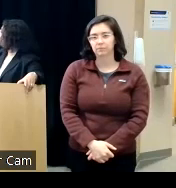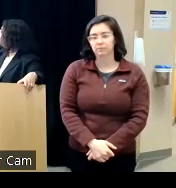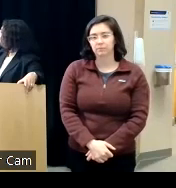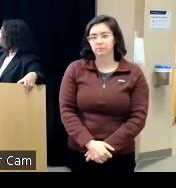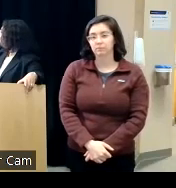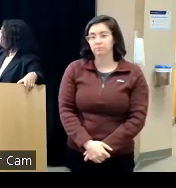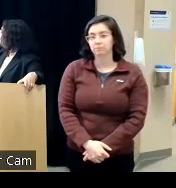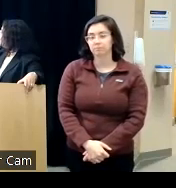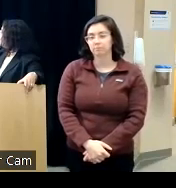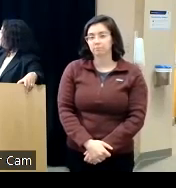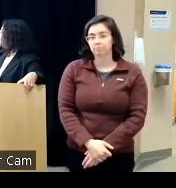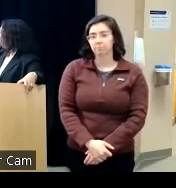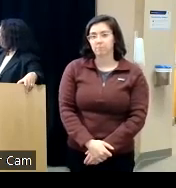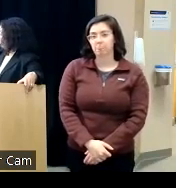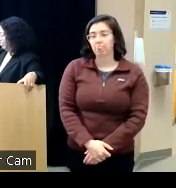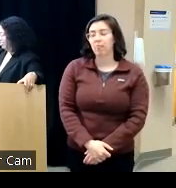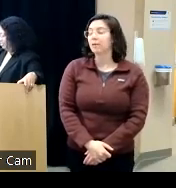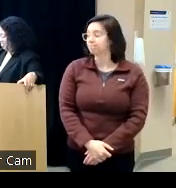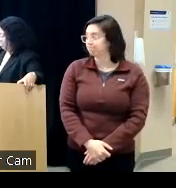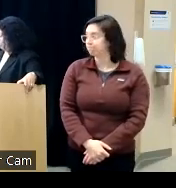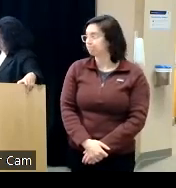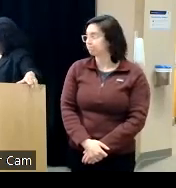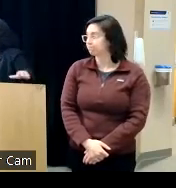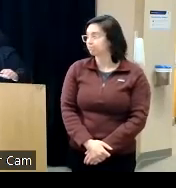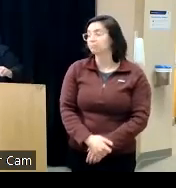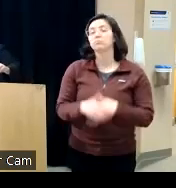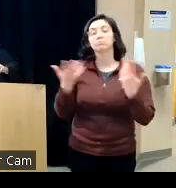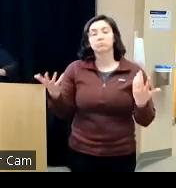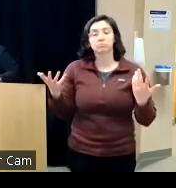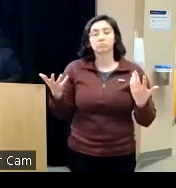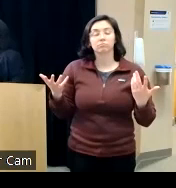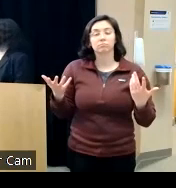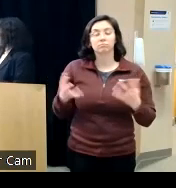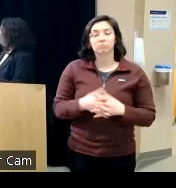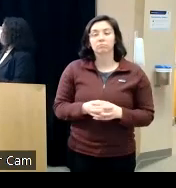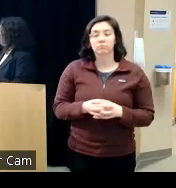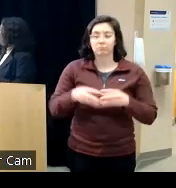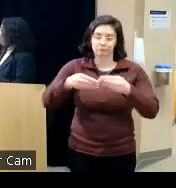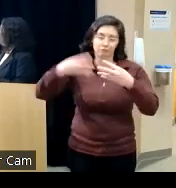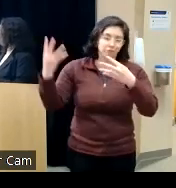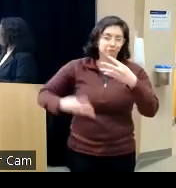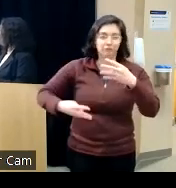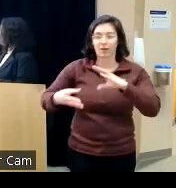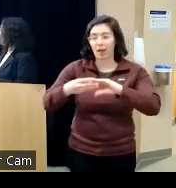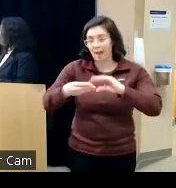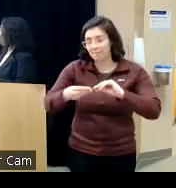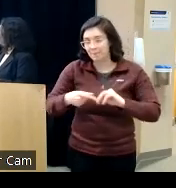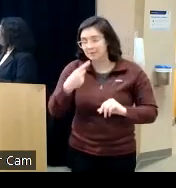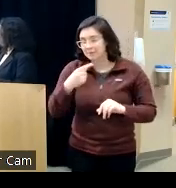I love it um other than that there are a number of comments here thanking you for a